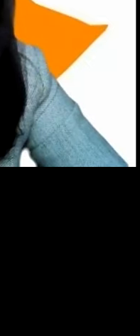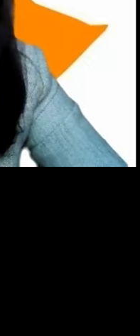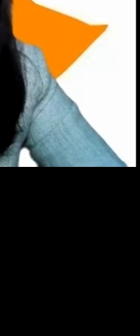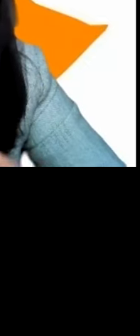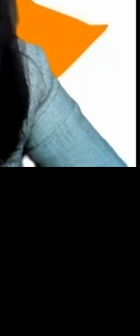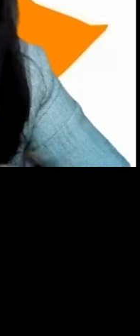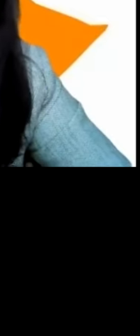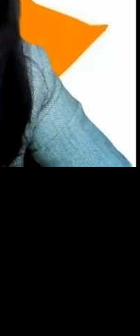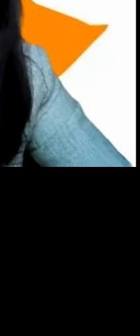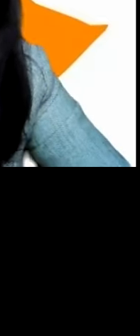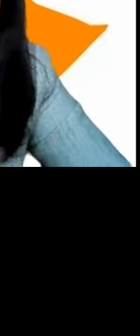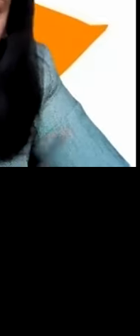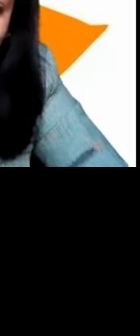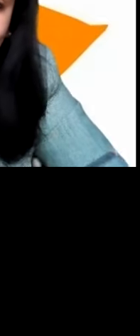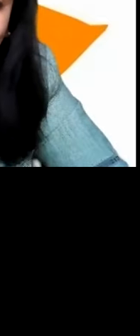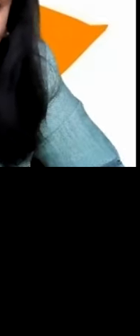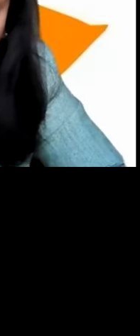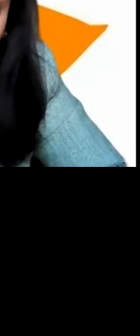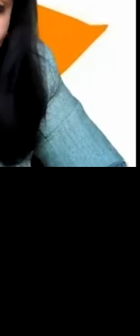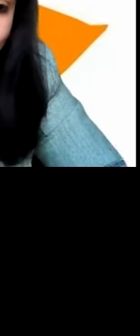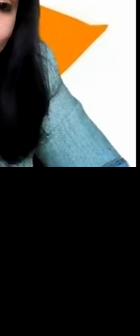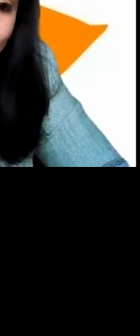12:22:07 So over to Mr Simon. Thank you. 12:22:10 Thanks.